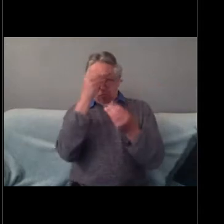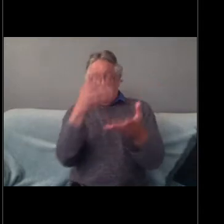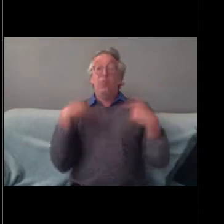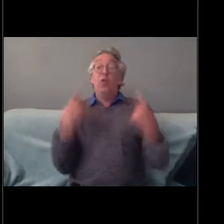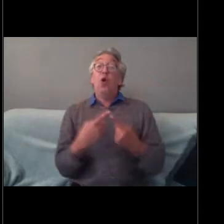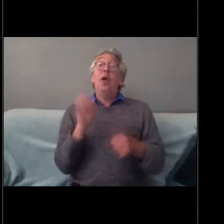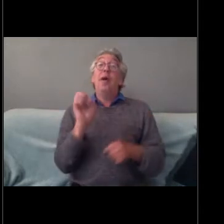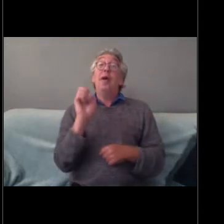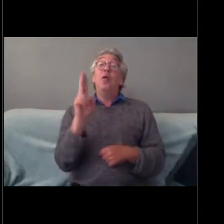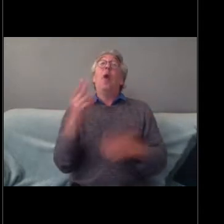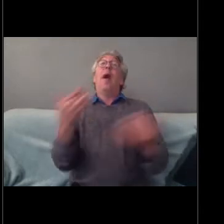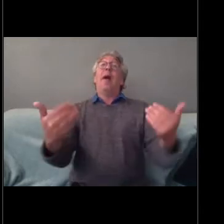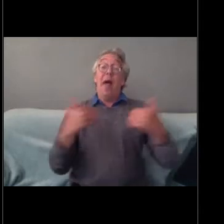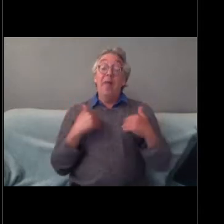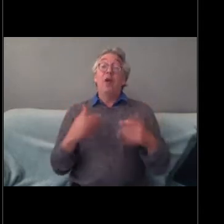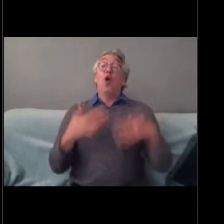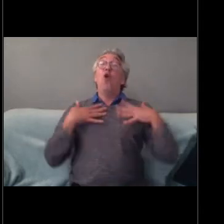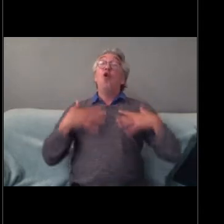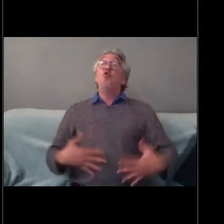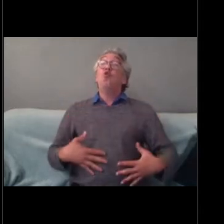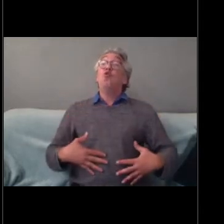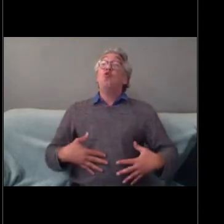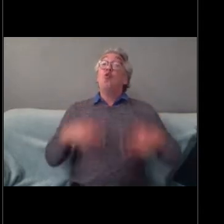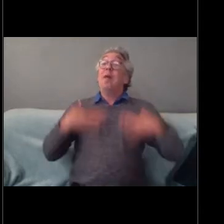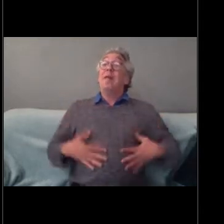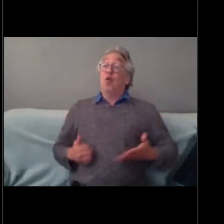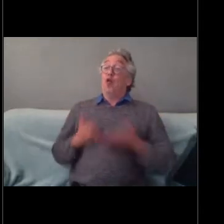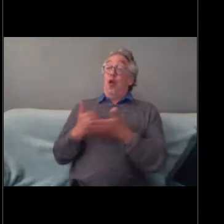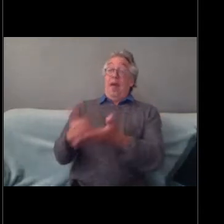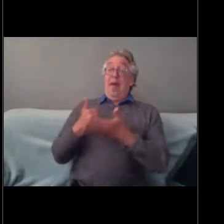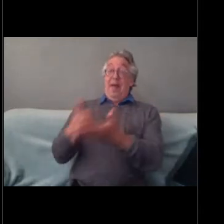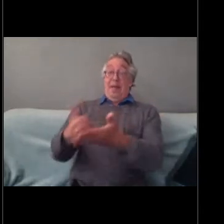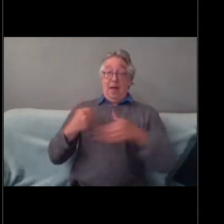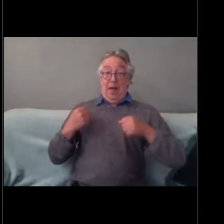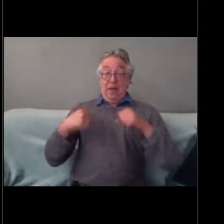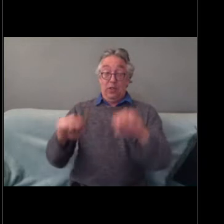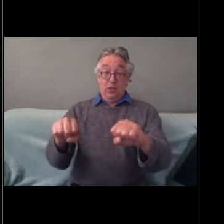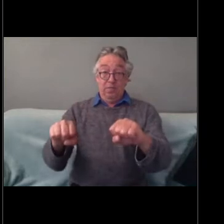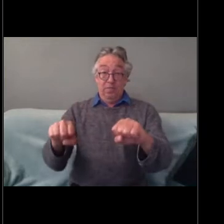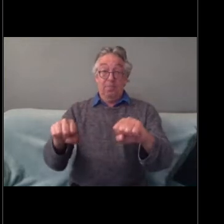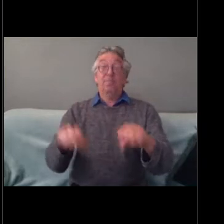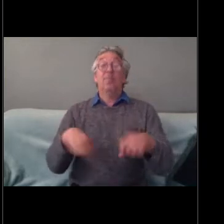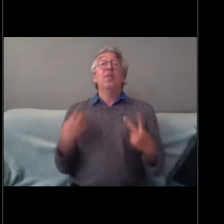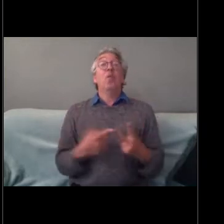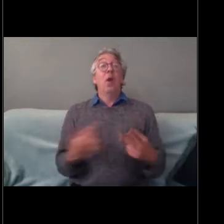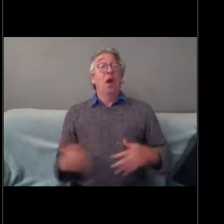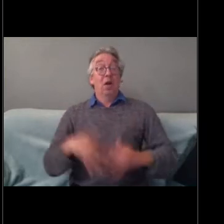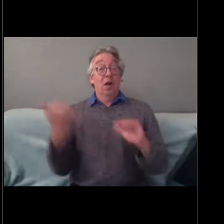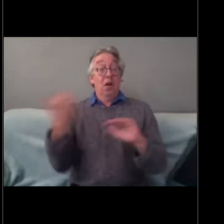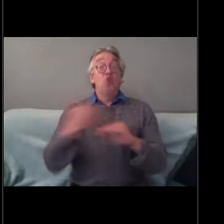it was call EUAV initiative, it was tailor made, I'd say,